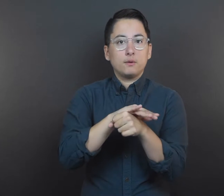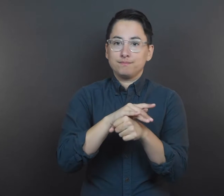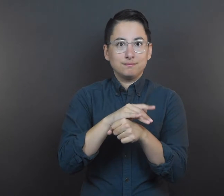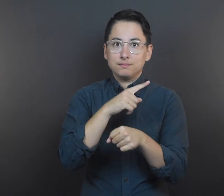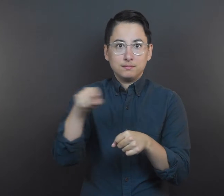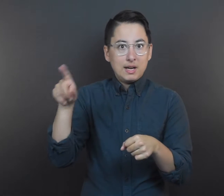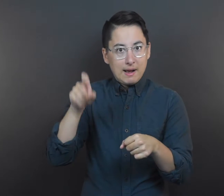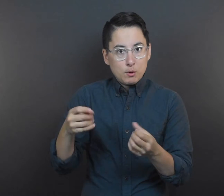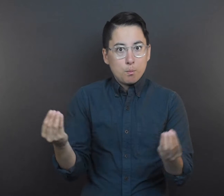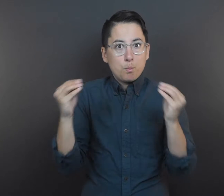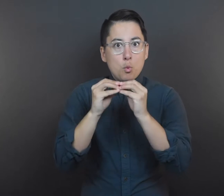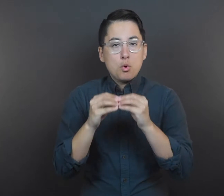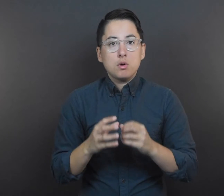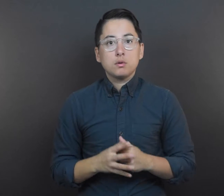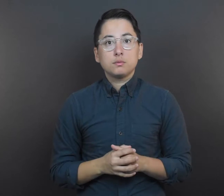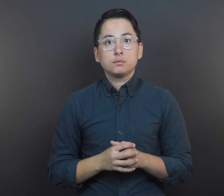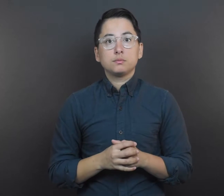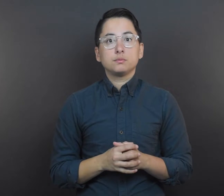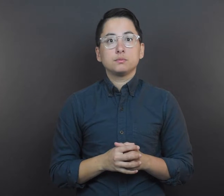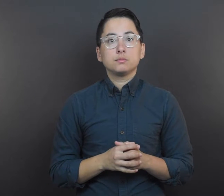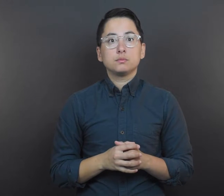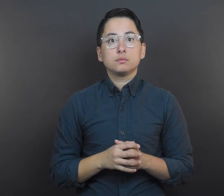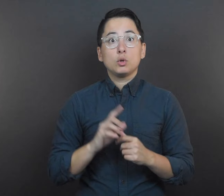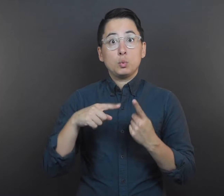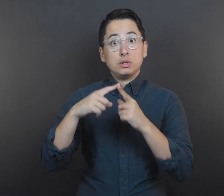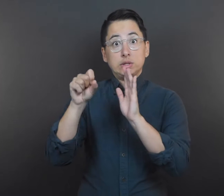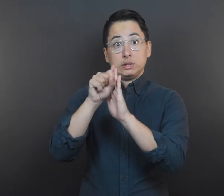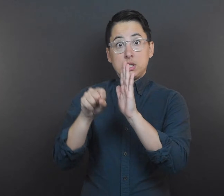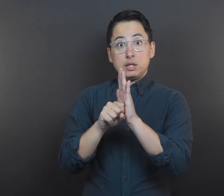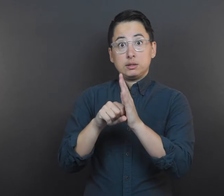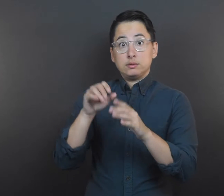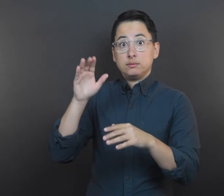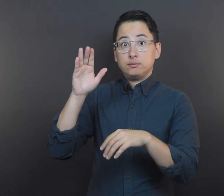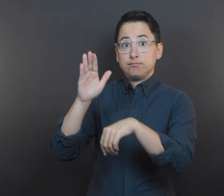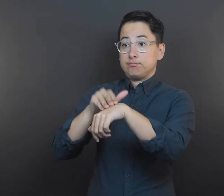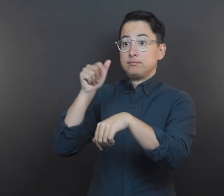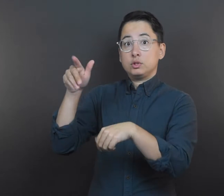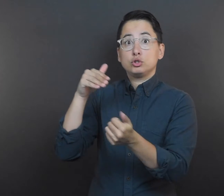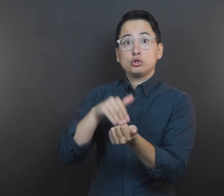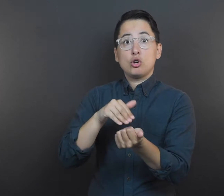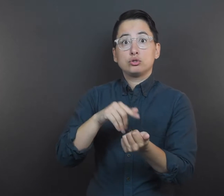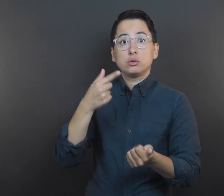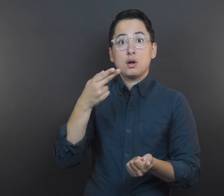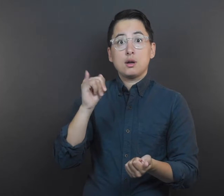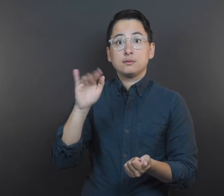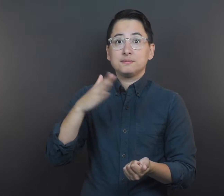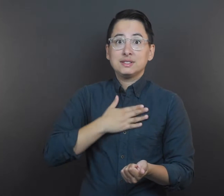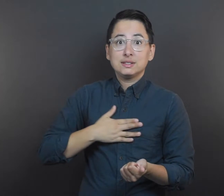So, when the state asked Dr. Ghai to help with an investigation at the aquarium, she